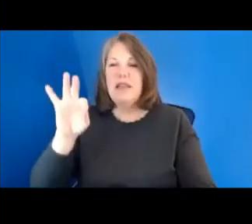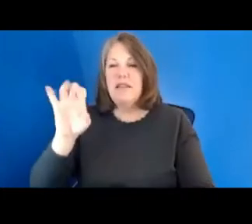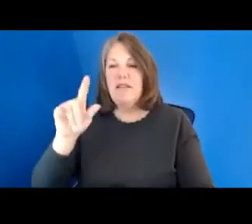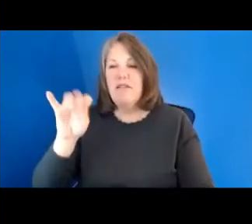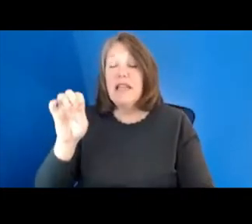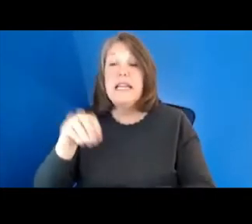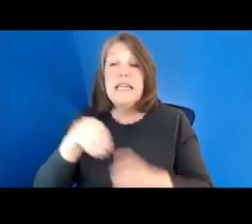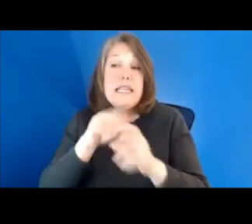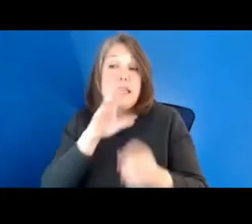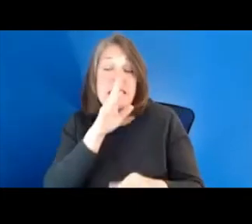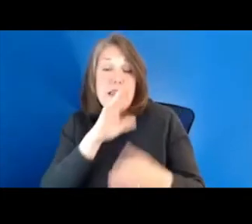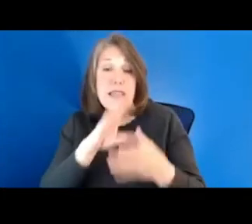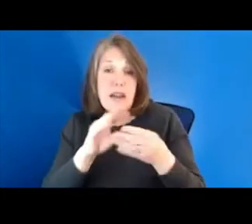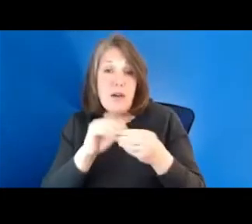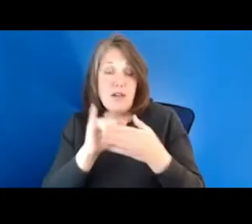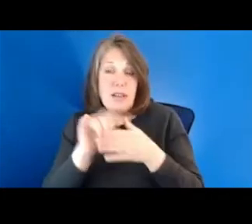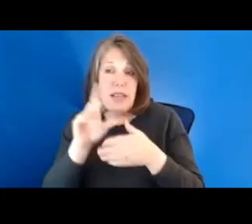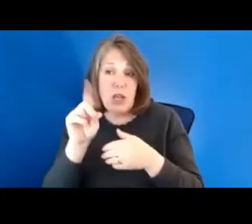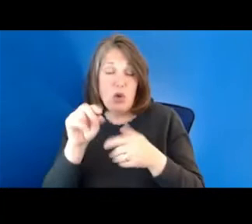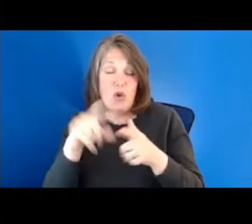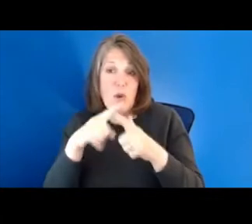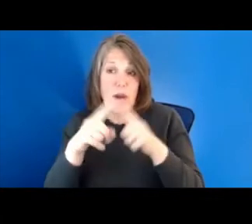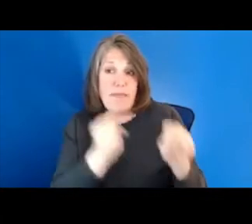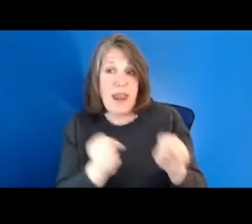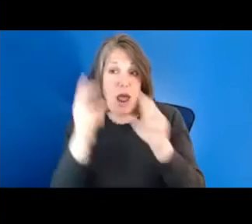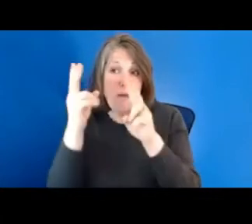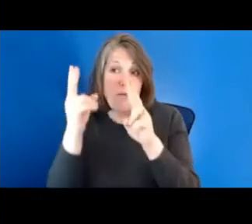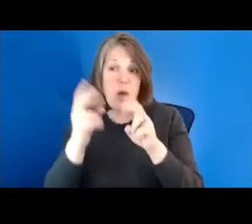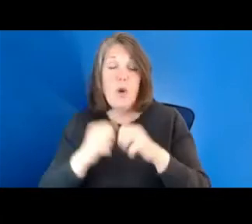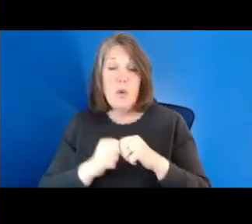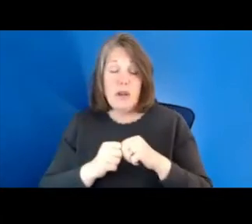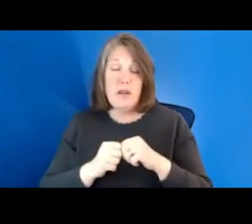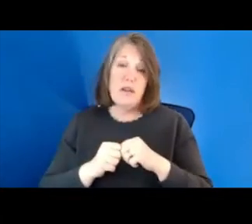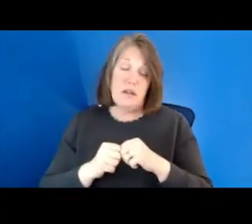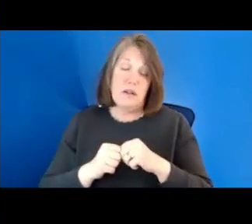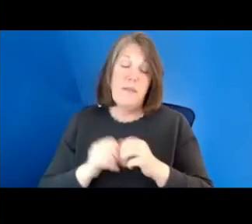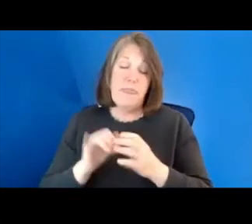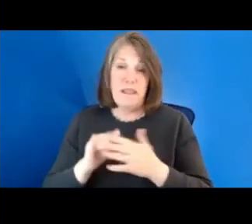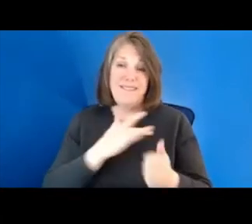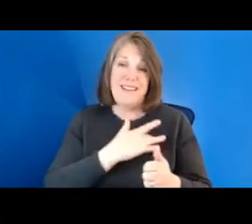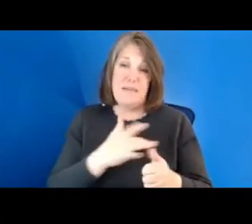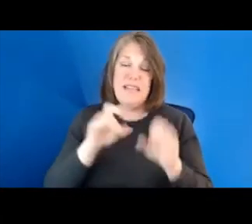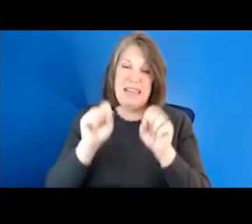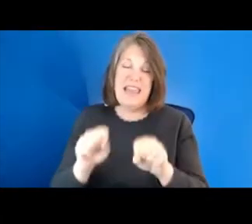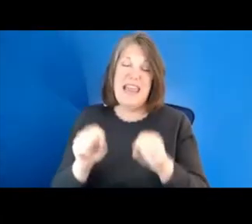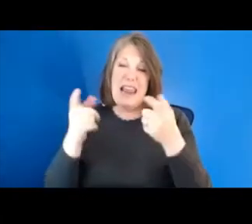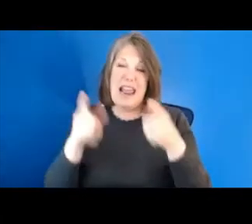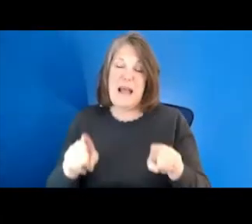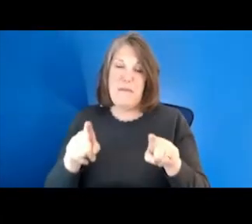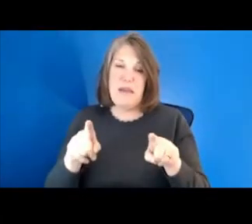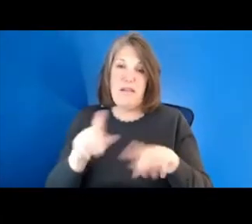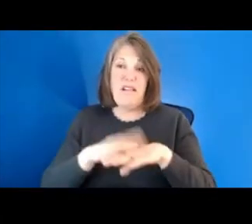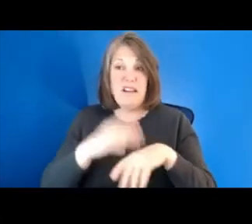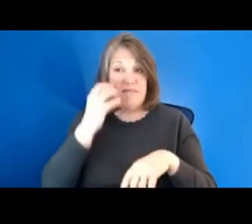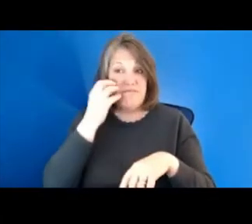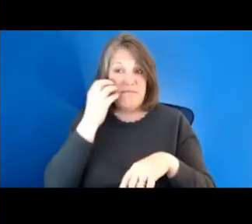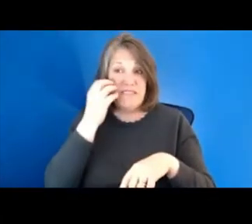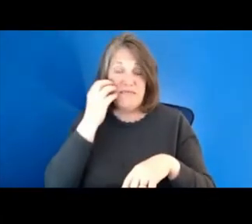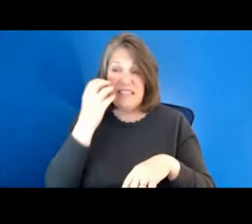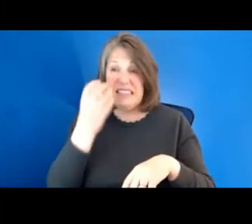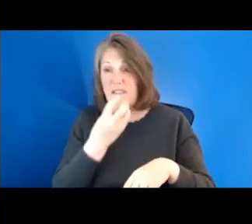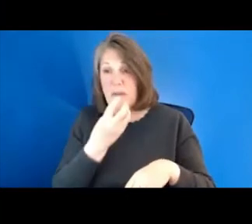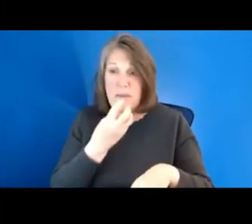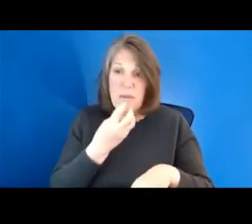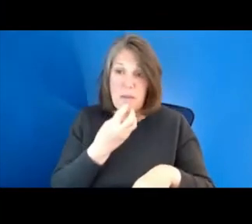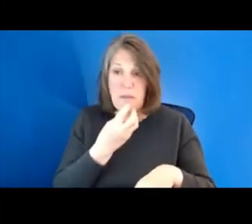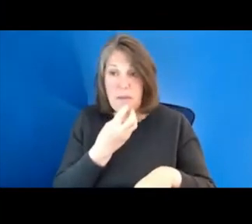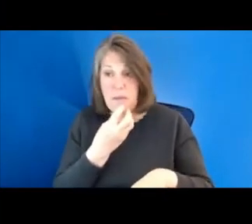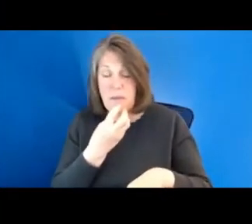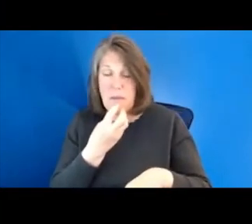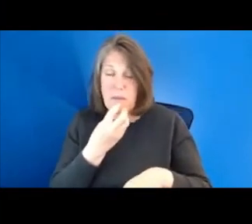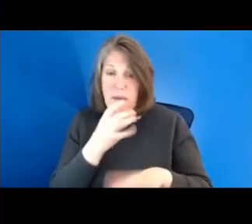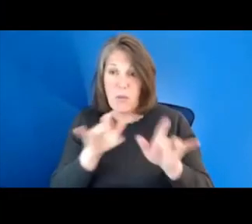that you do and then upload and typically can happen on a cell phone, you can share